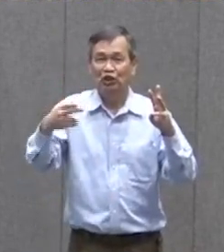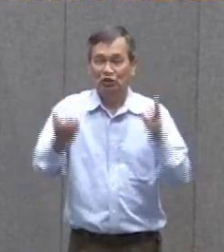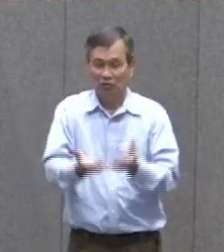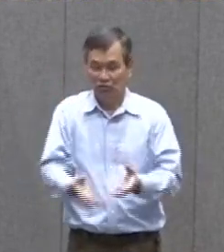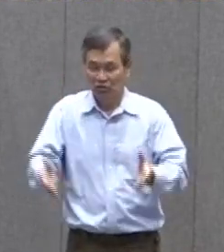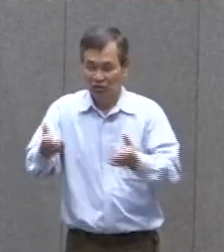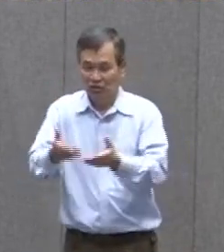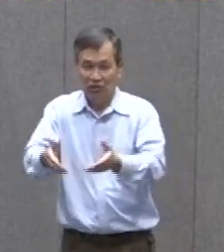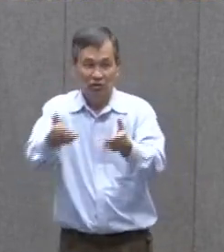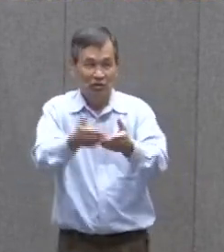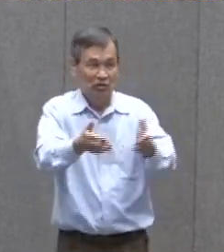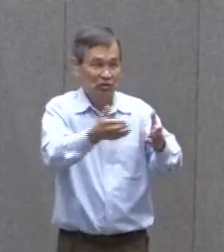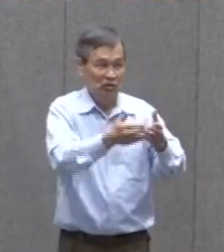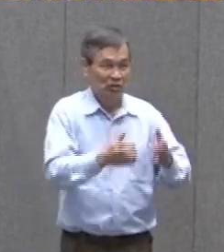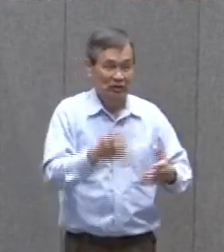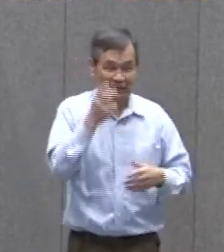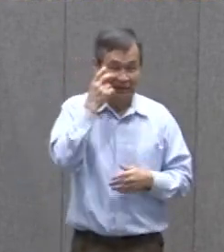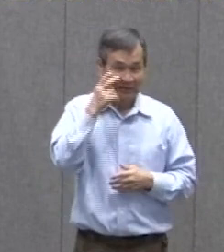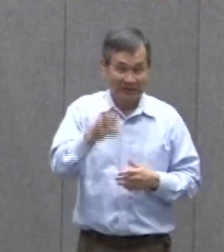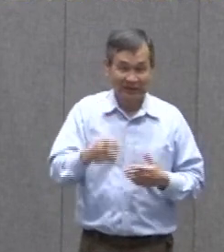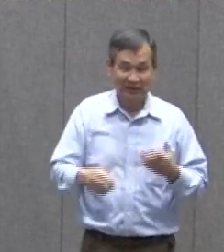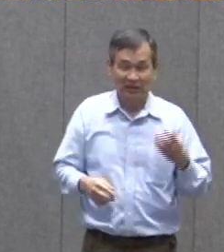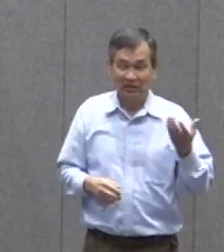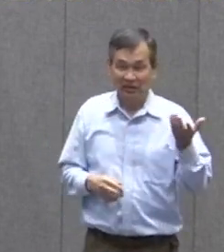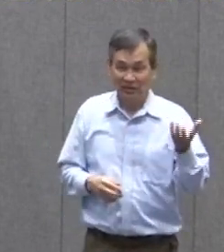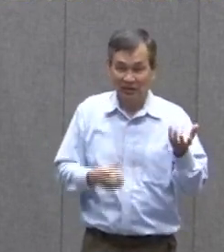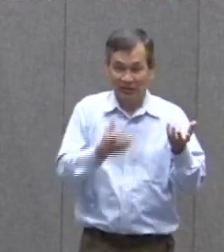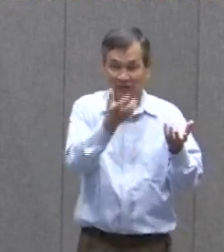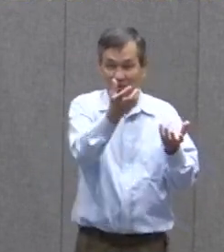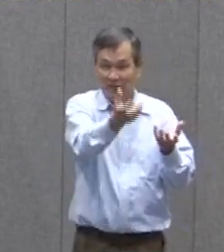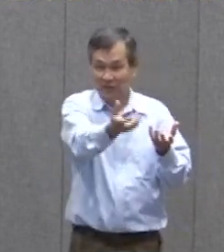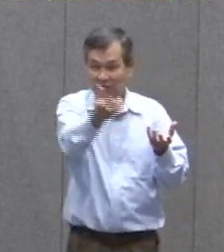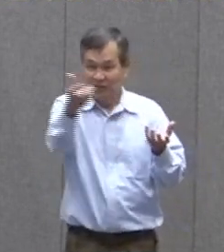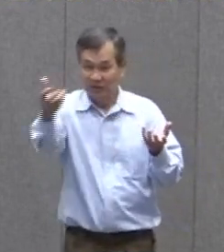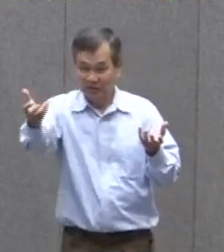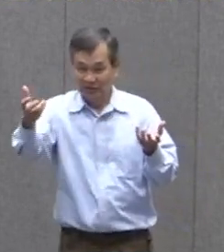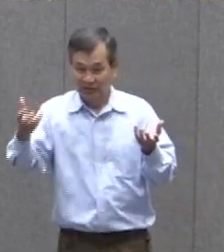One, two, three, four, five, six.